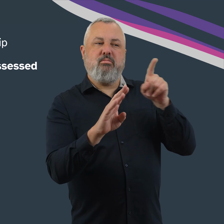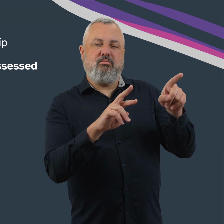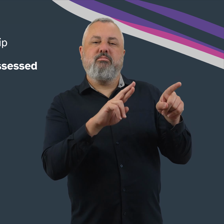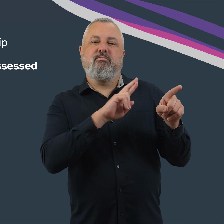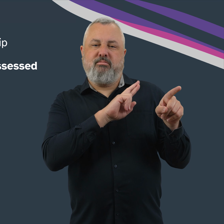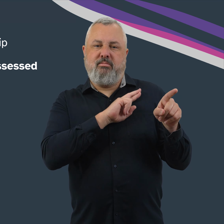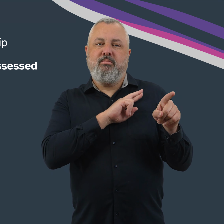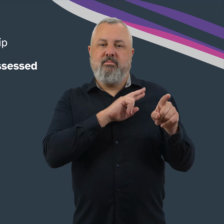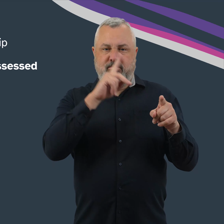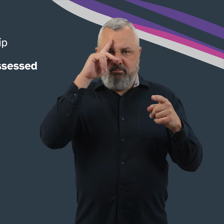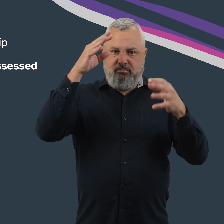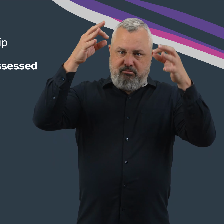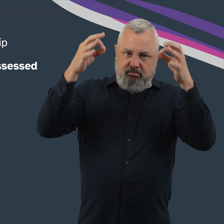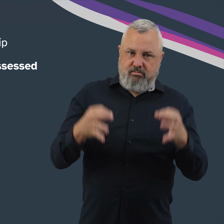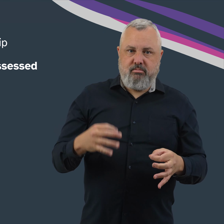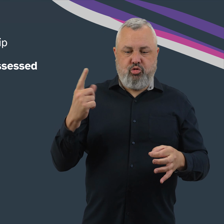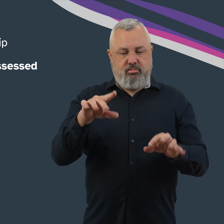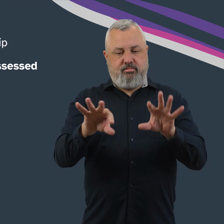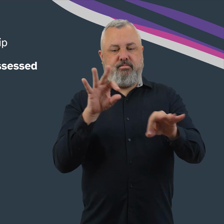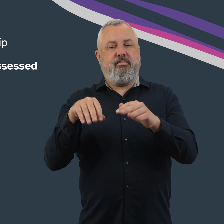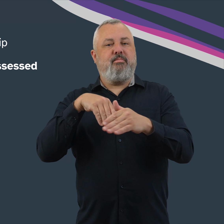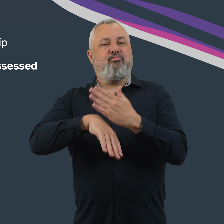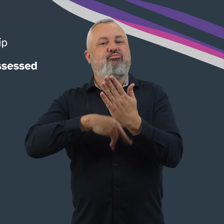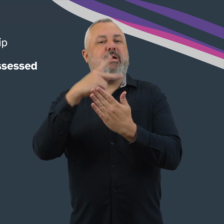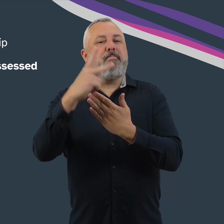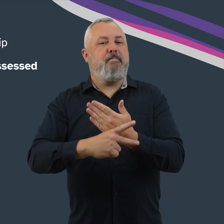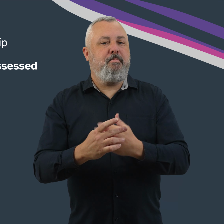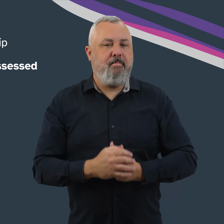which is responsible for final decisions on program participants.